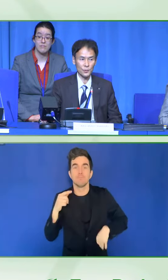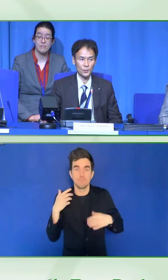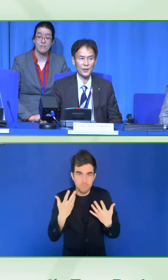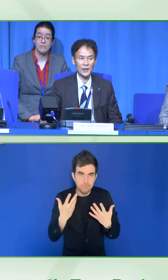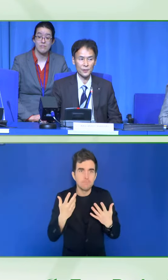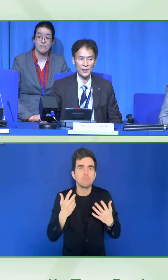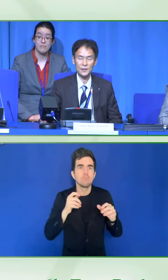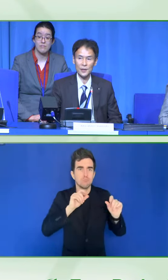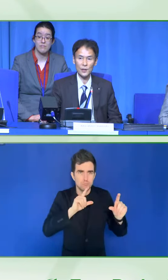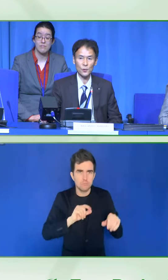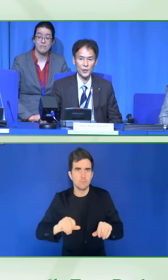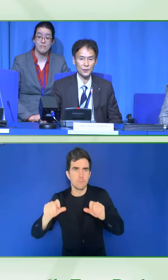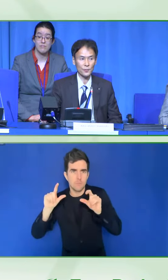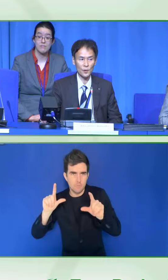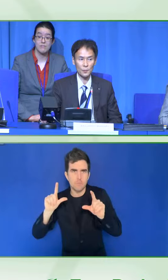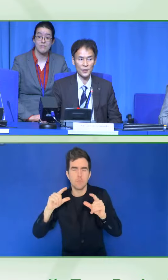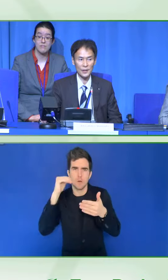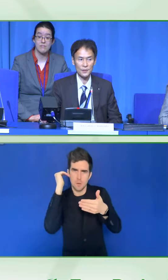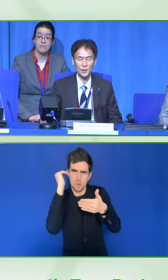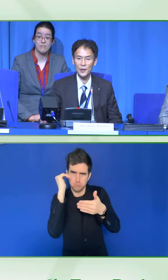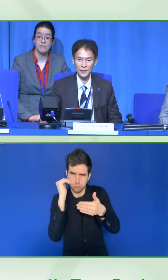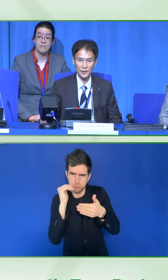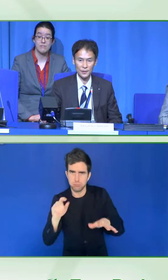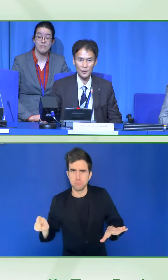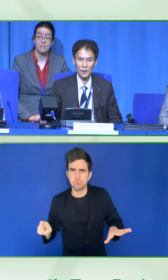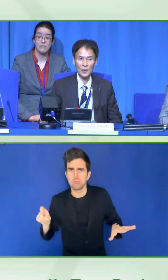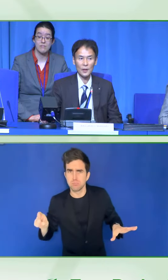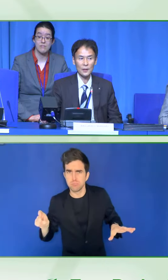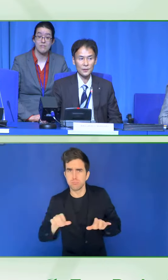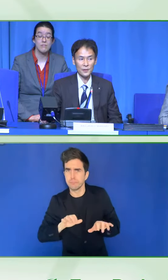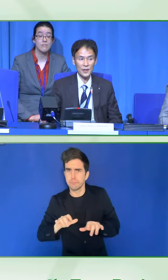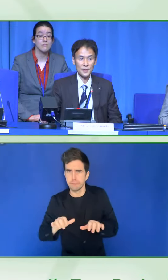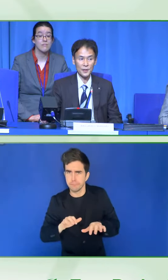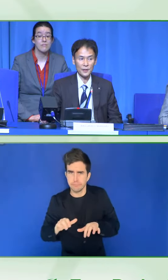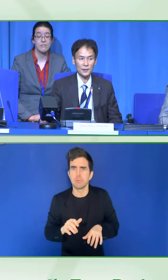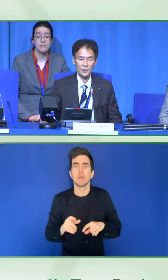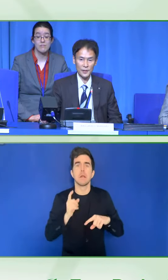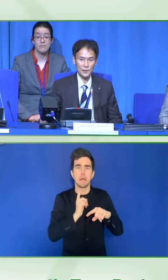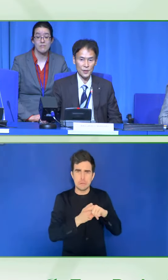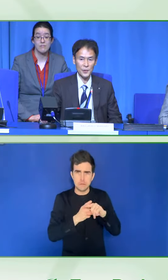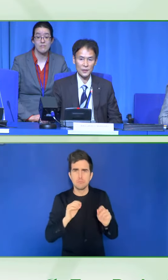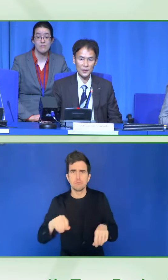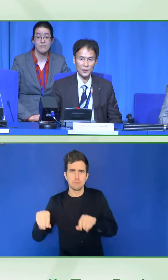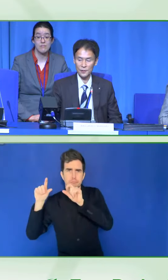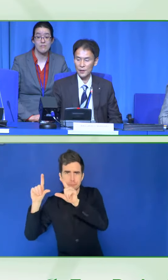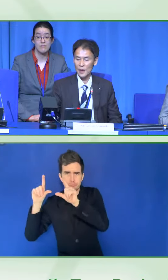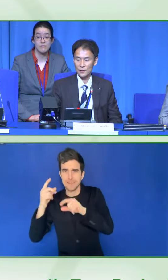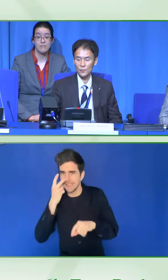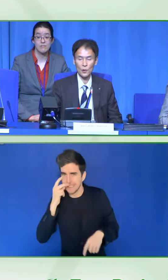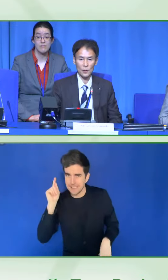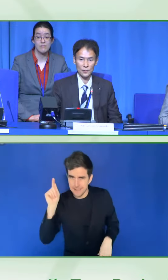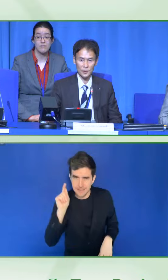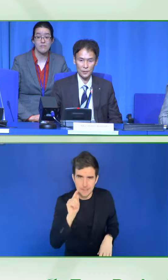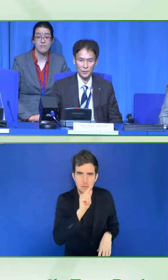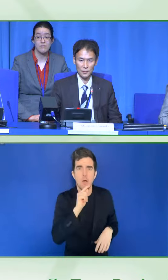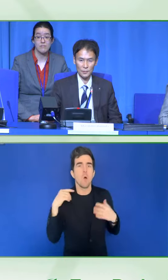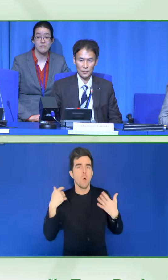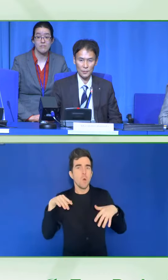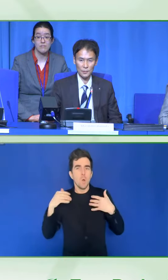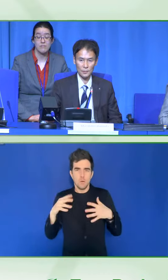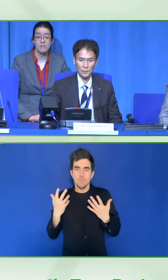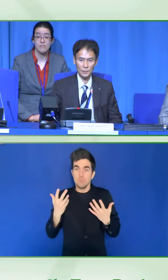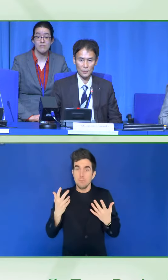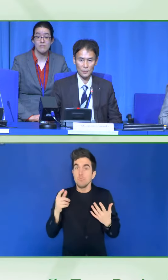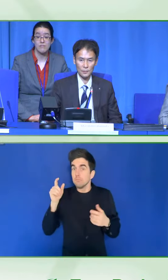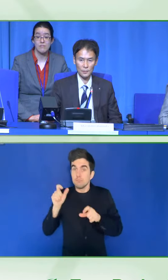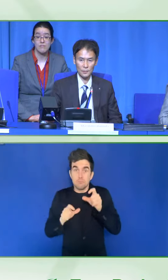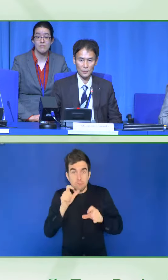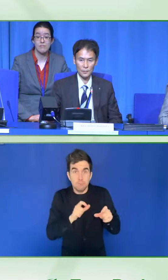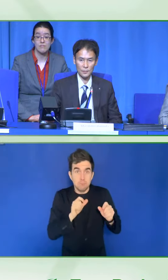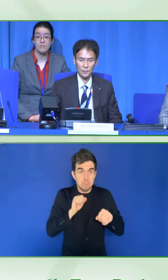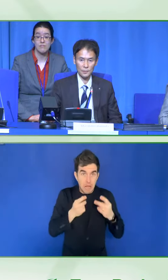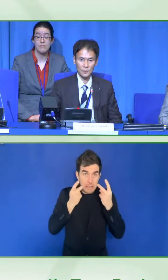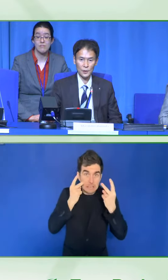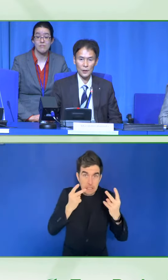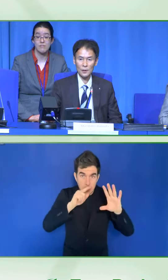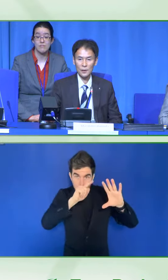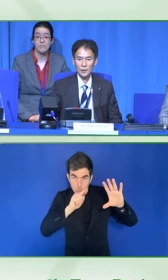This video shows each type of colourblindness with original colour patches.